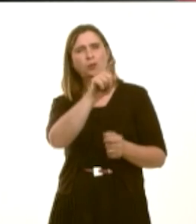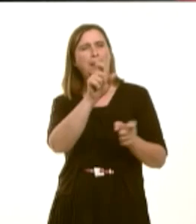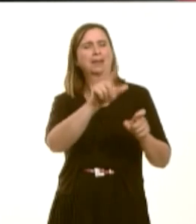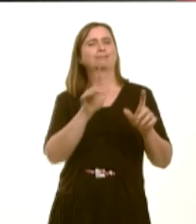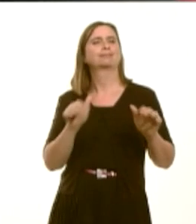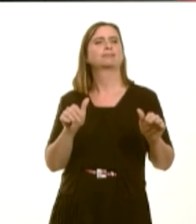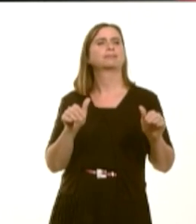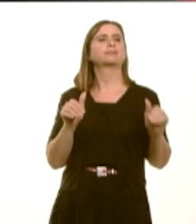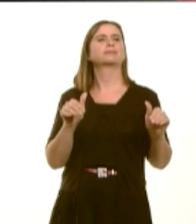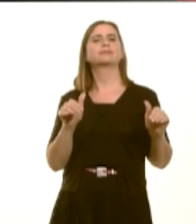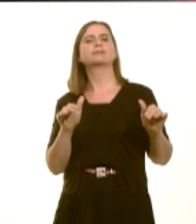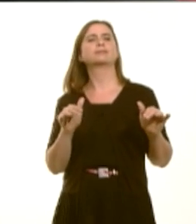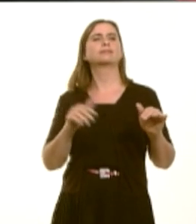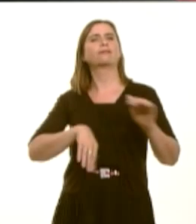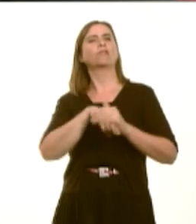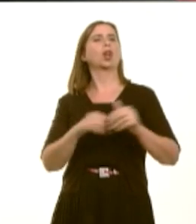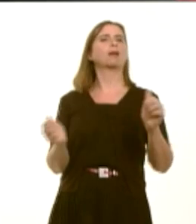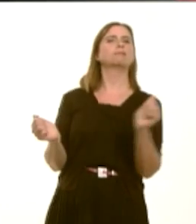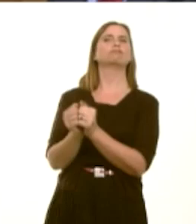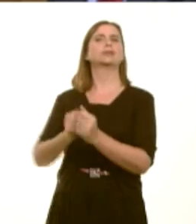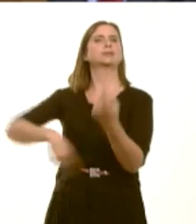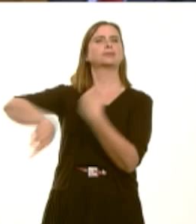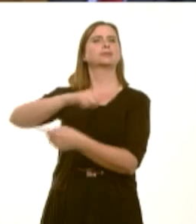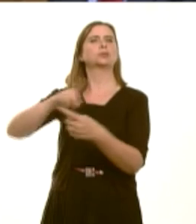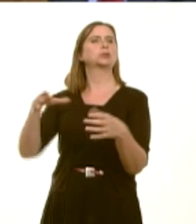in a position of consensus with the rest of his colleagues on that. The reality is that